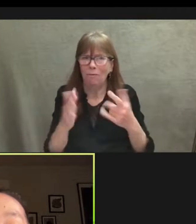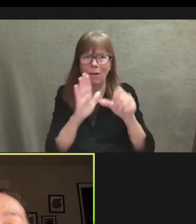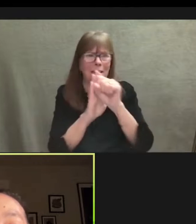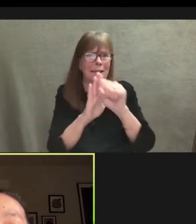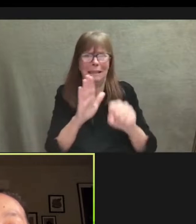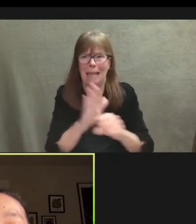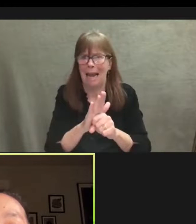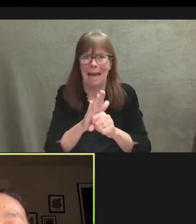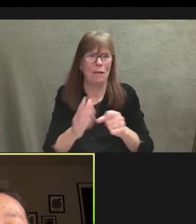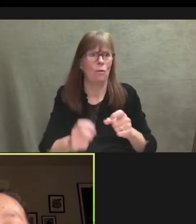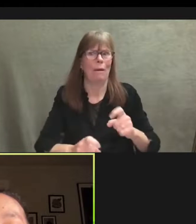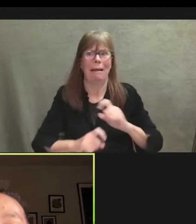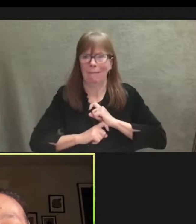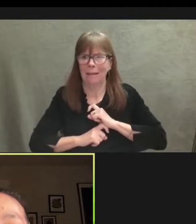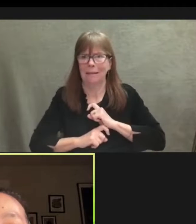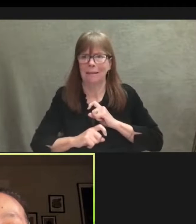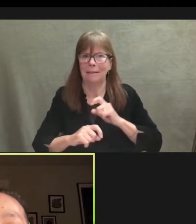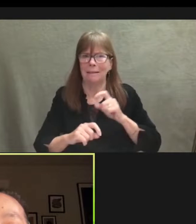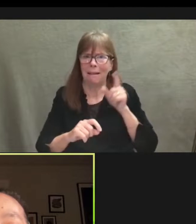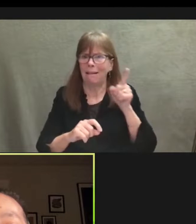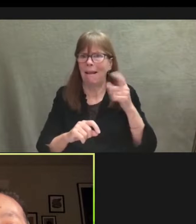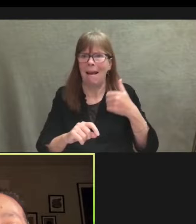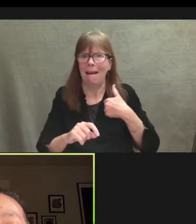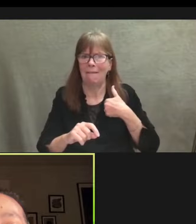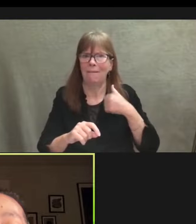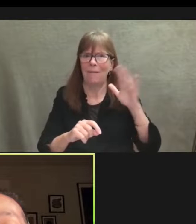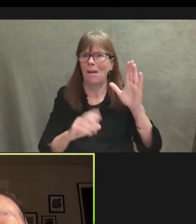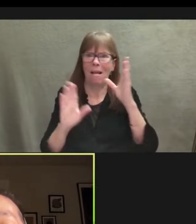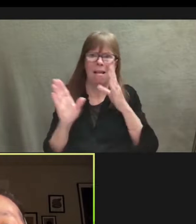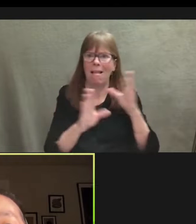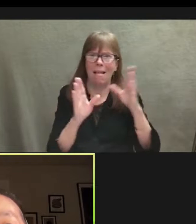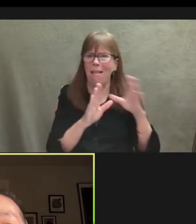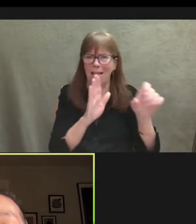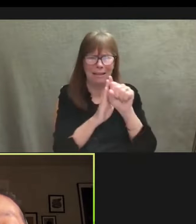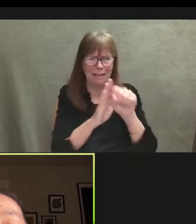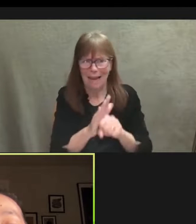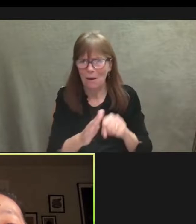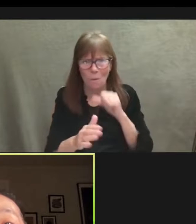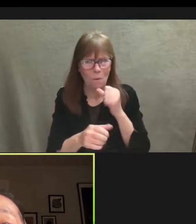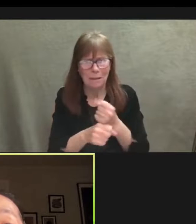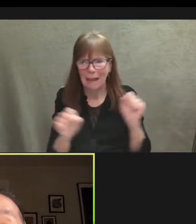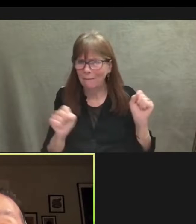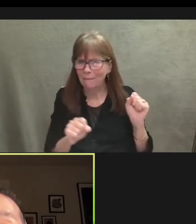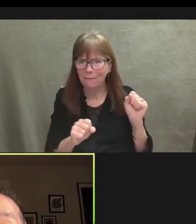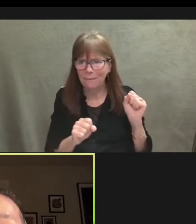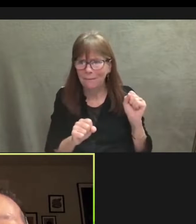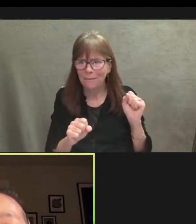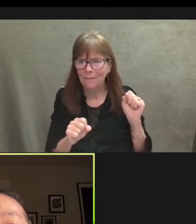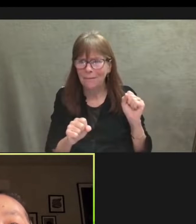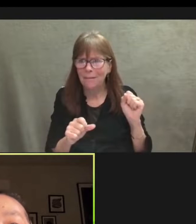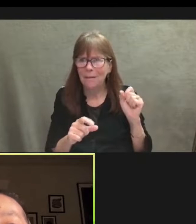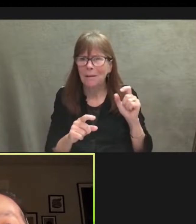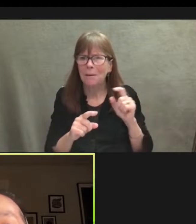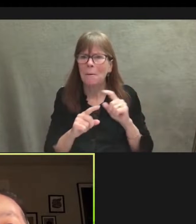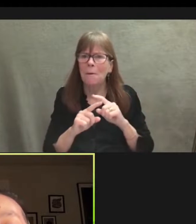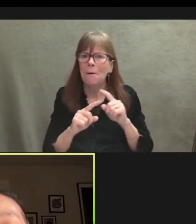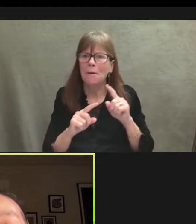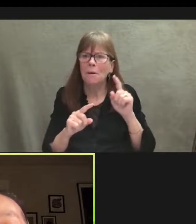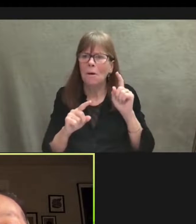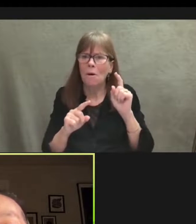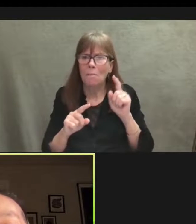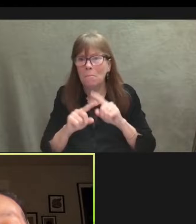by design the state was not meant to save, or meant to serve, a lot of people.